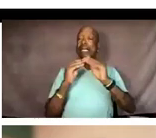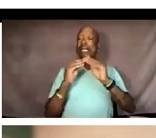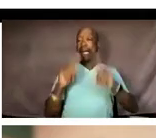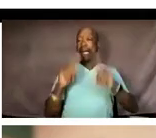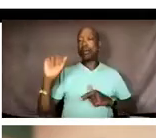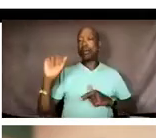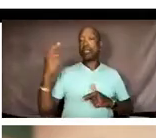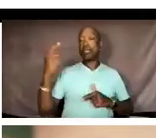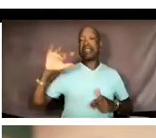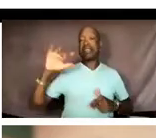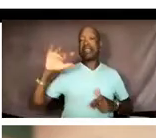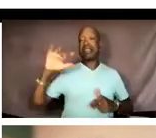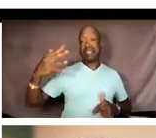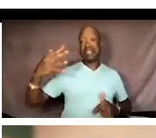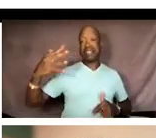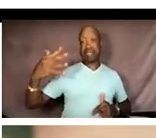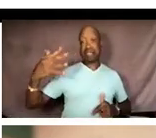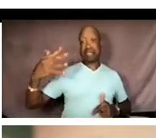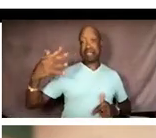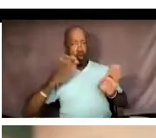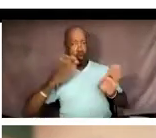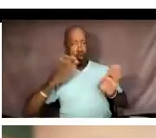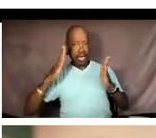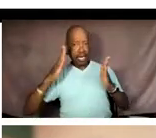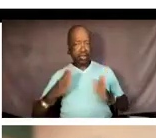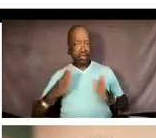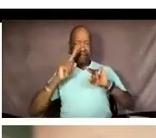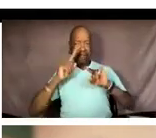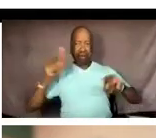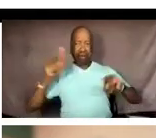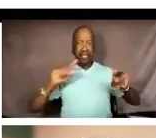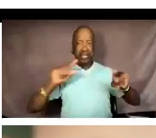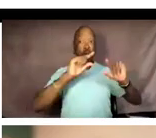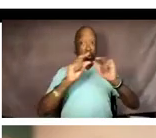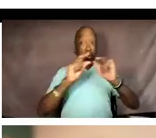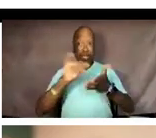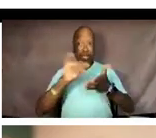a handful of organizers from various groups in New York City and Nassau County came together